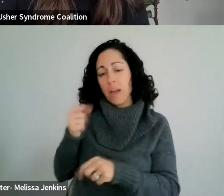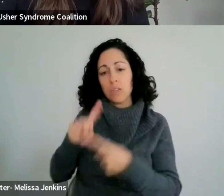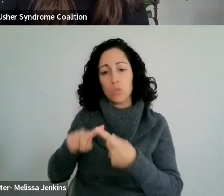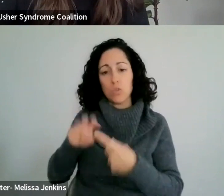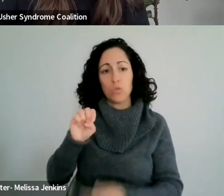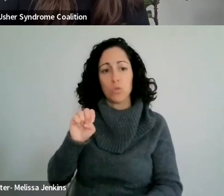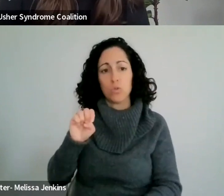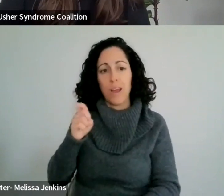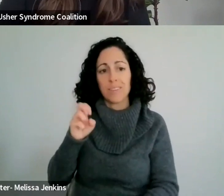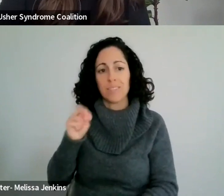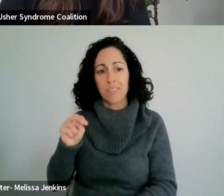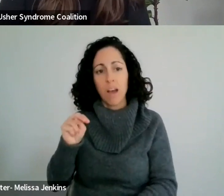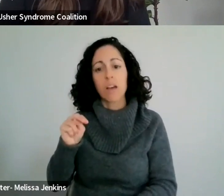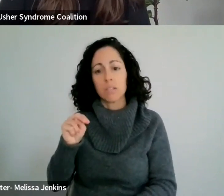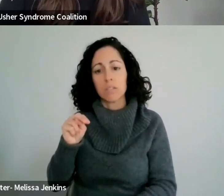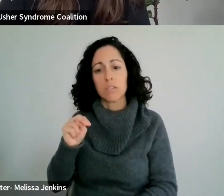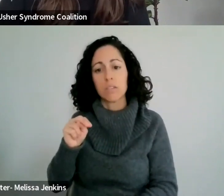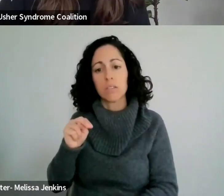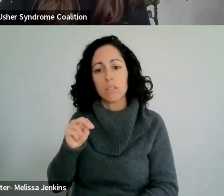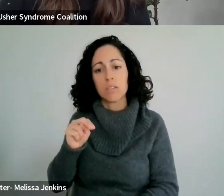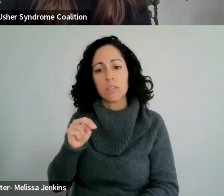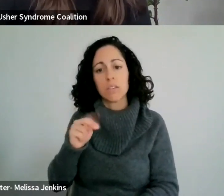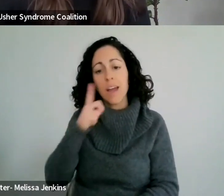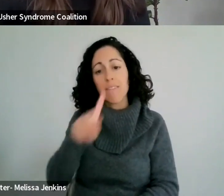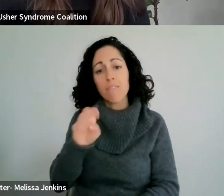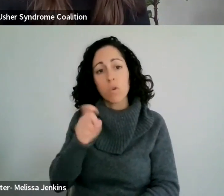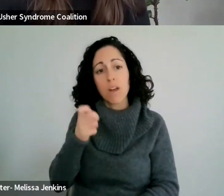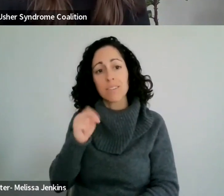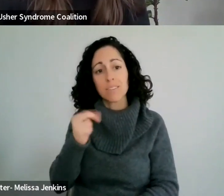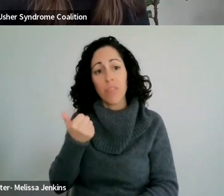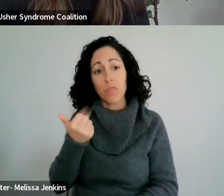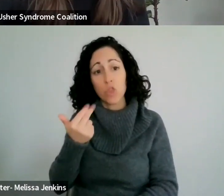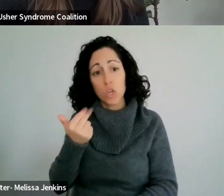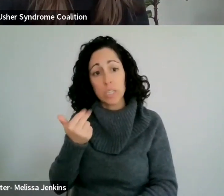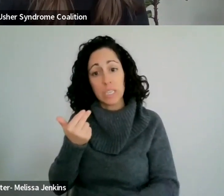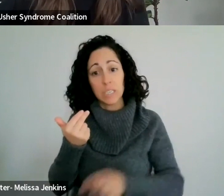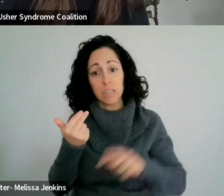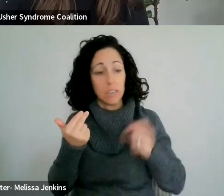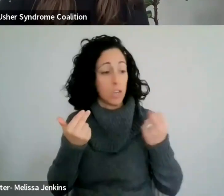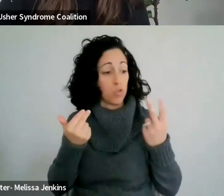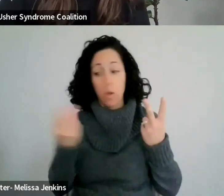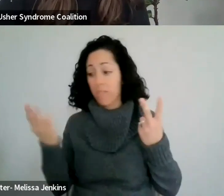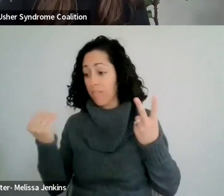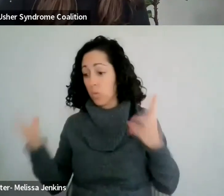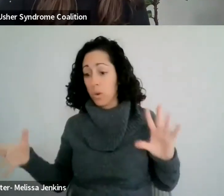And we've seen that success in skipping exon 13 and connecting at 12 and 14. So that is the difference.